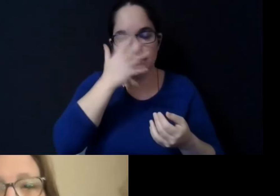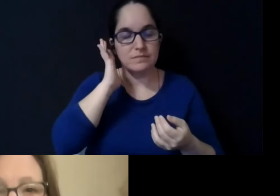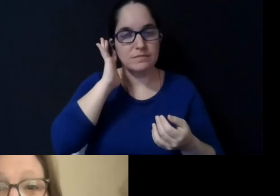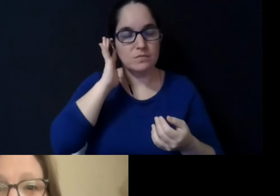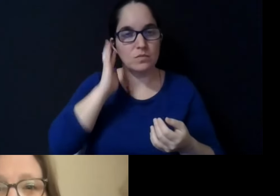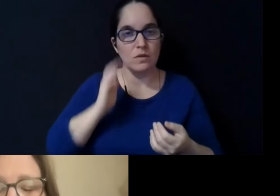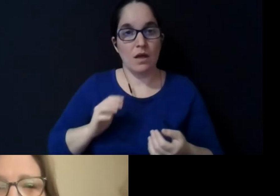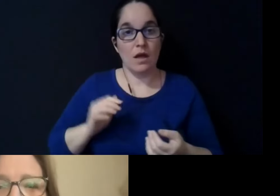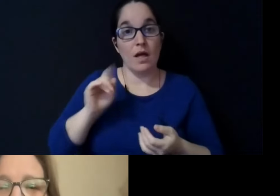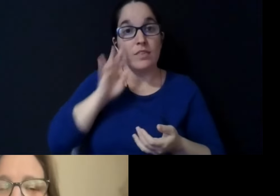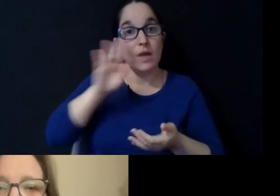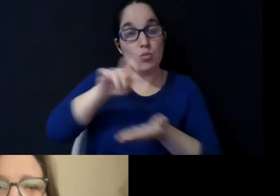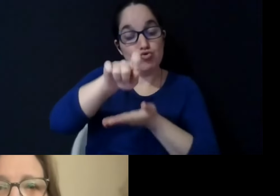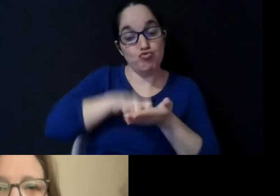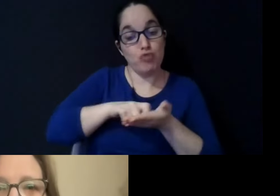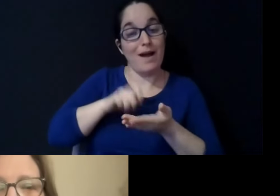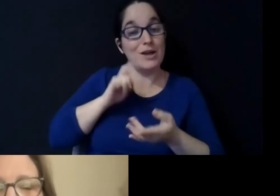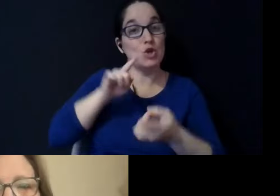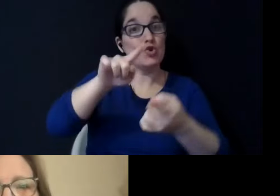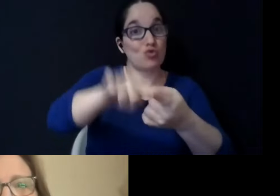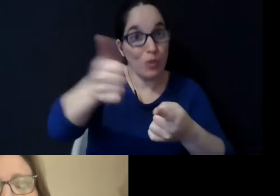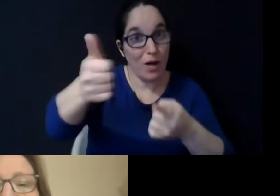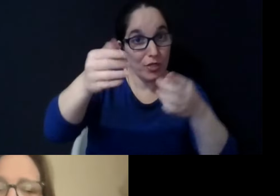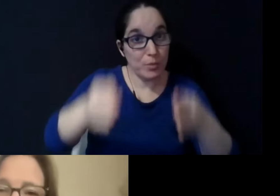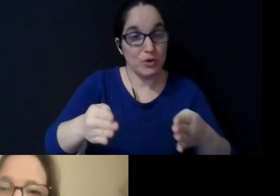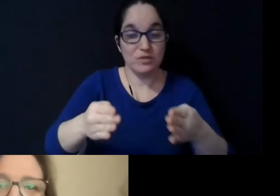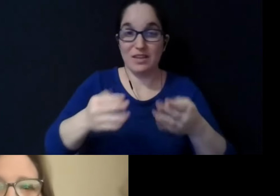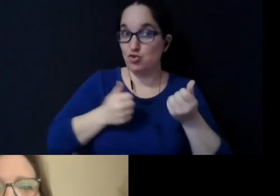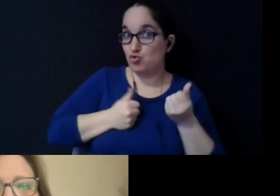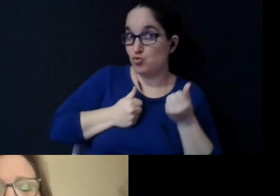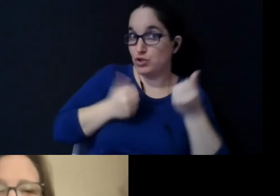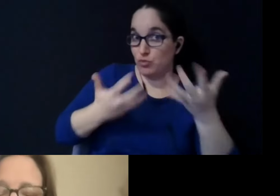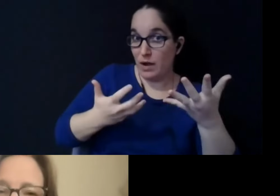they're writing about. They express themselves to that person, they pass the page, that's the first